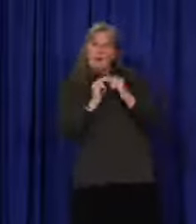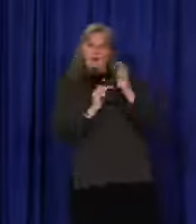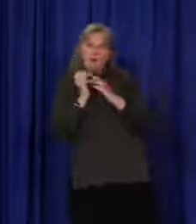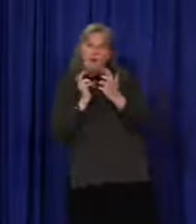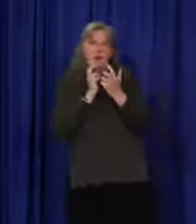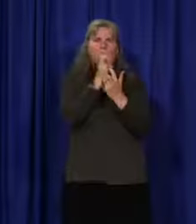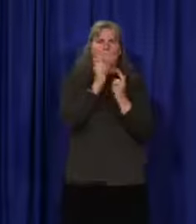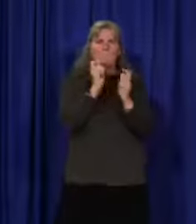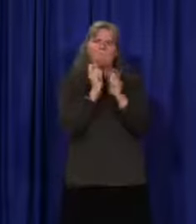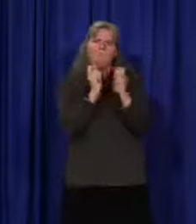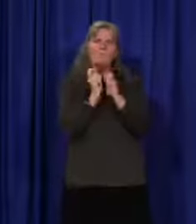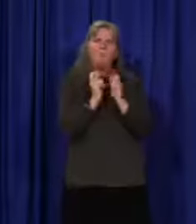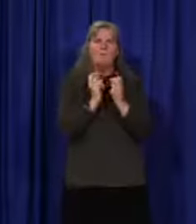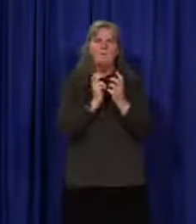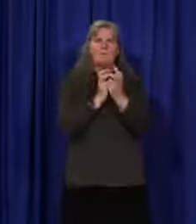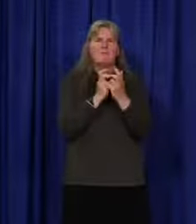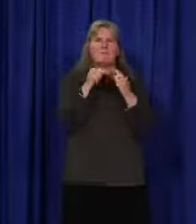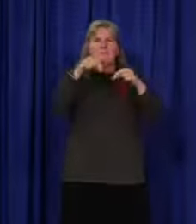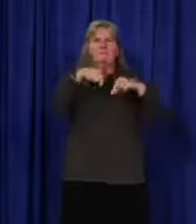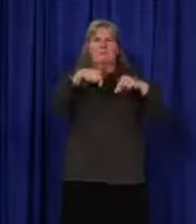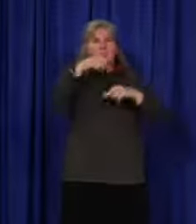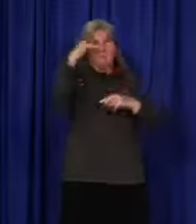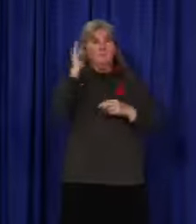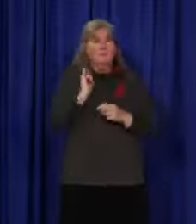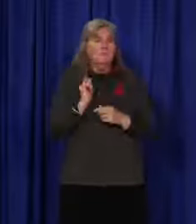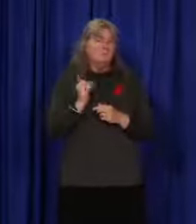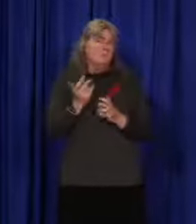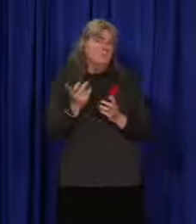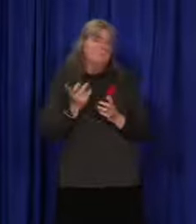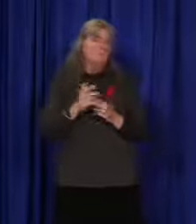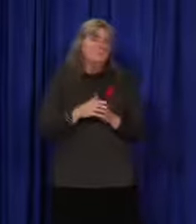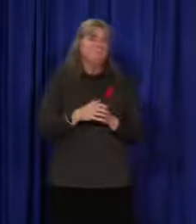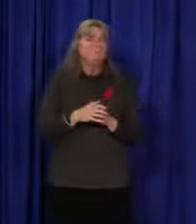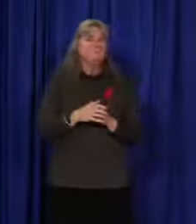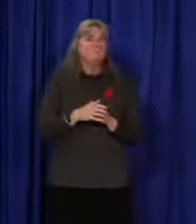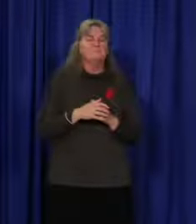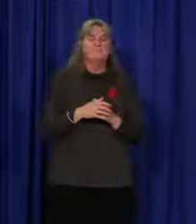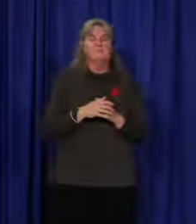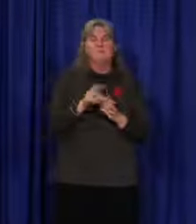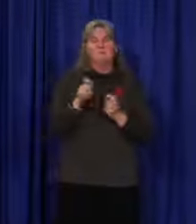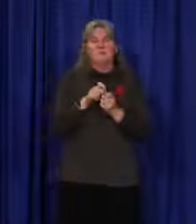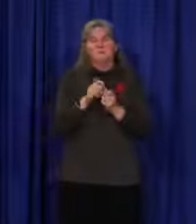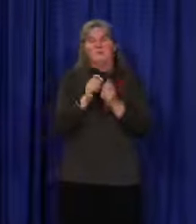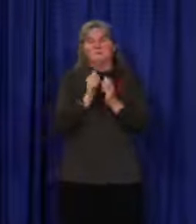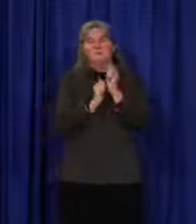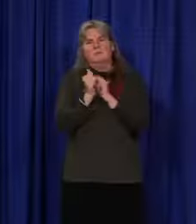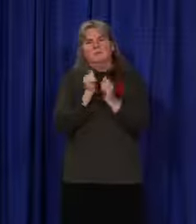And I want to thank them for their work. Education is extremely important